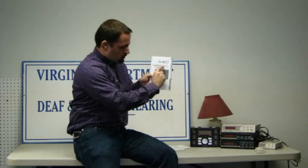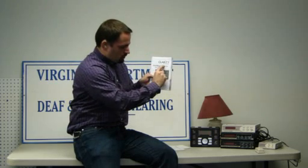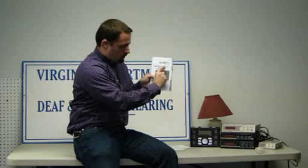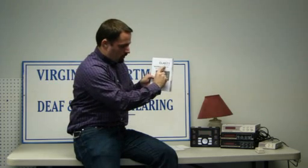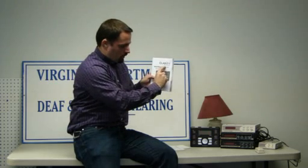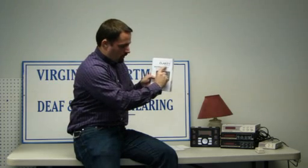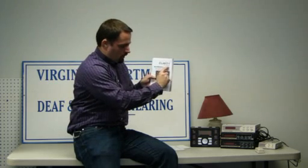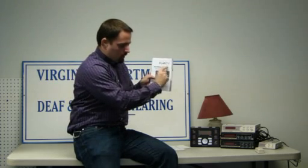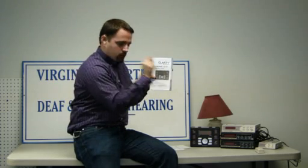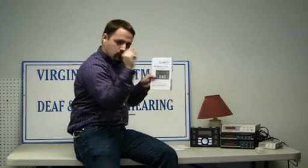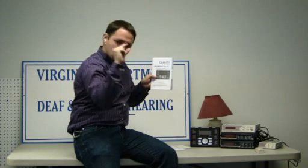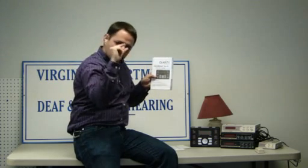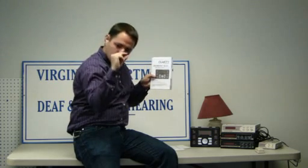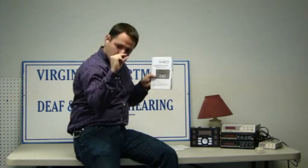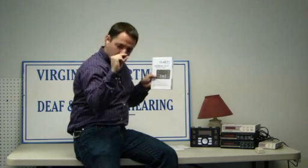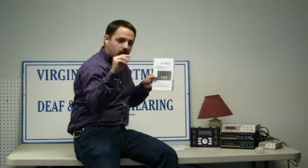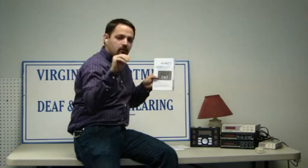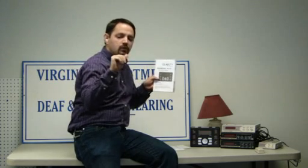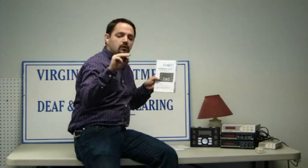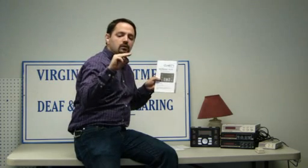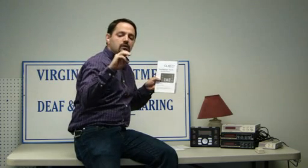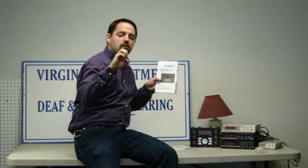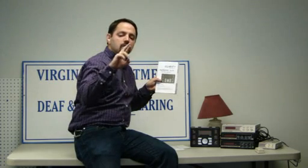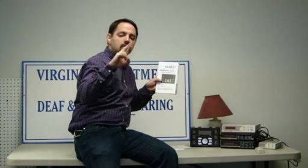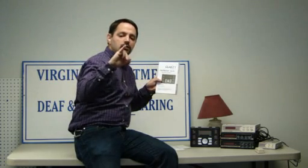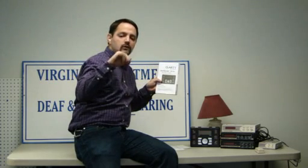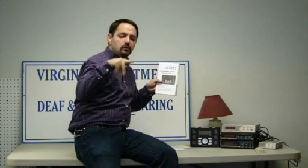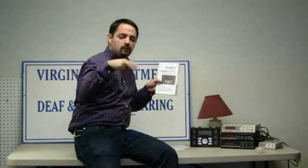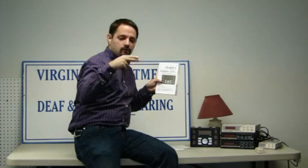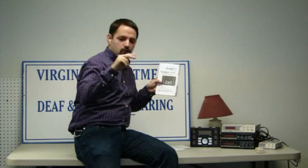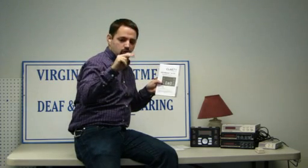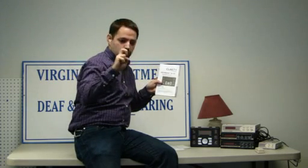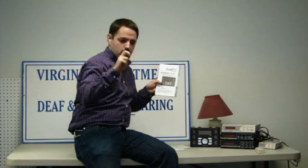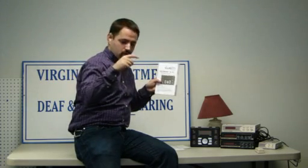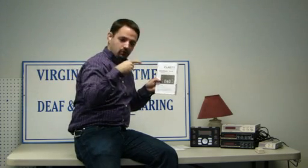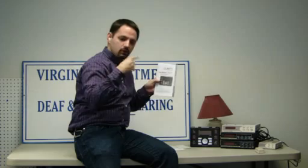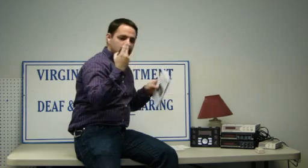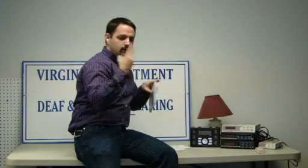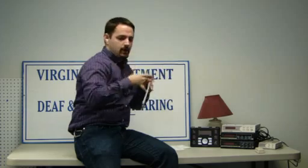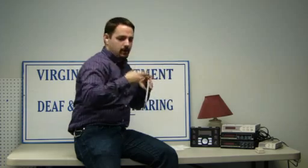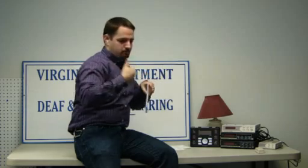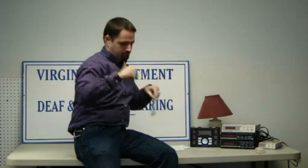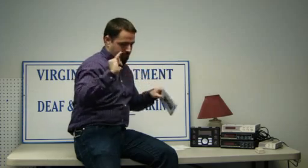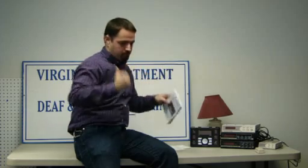the small print (under Clarity) says 'Ameriphone'